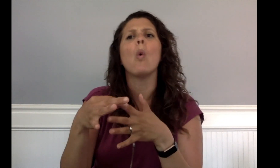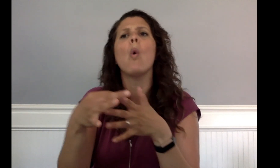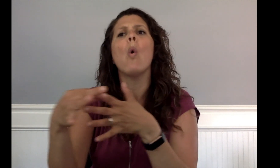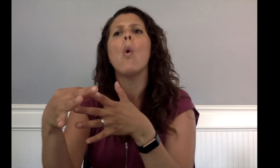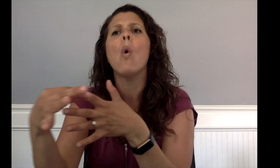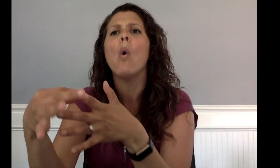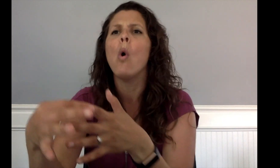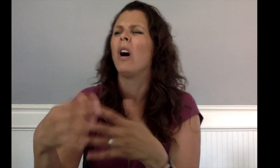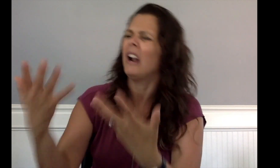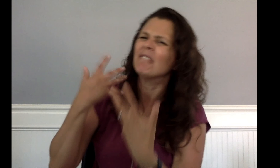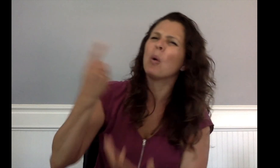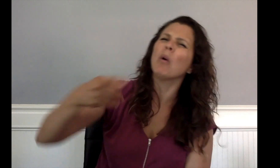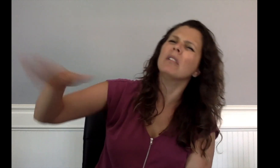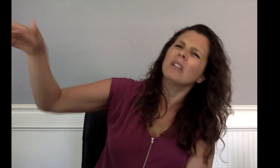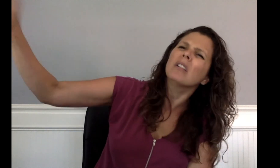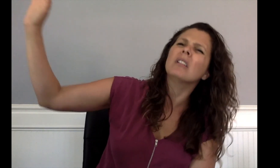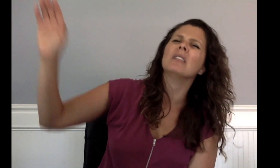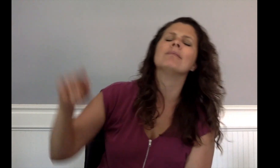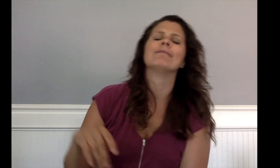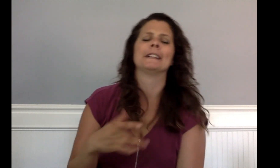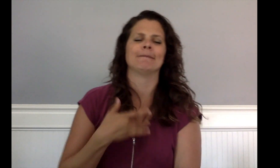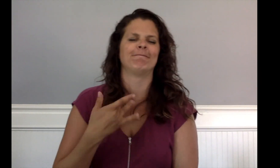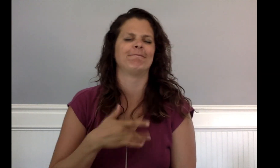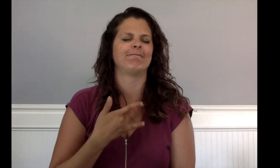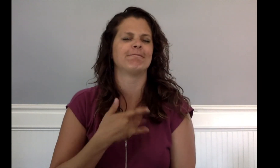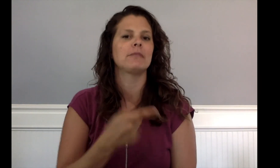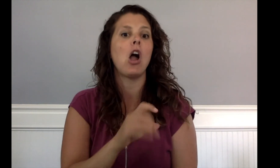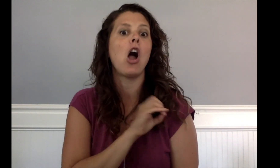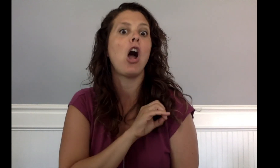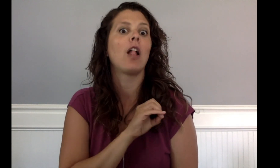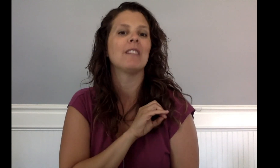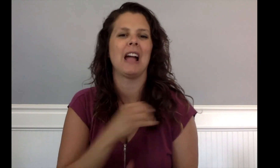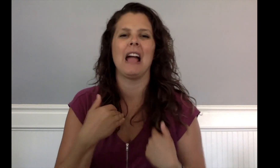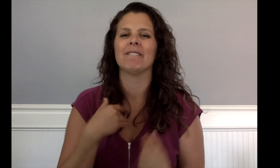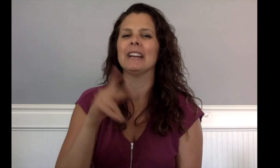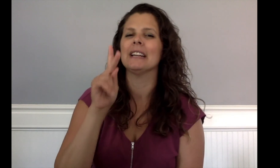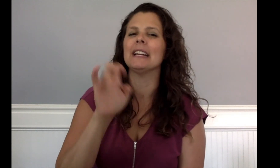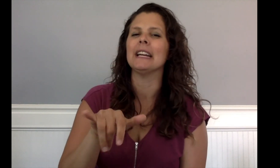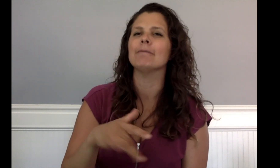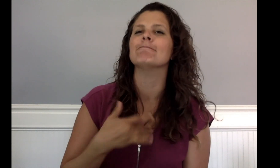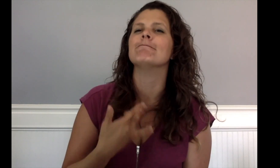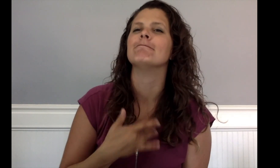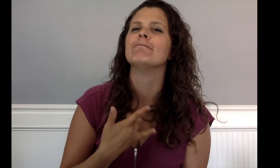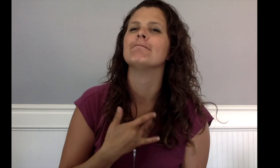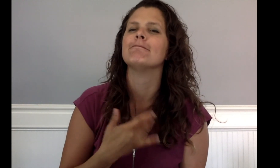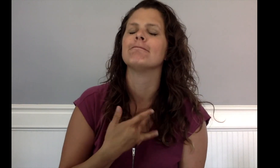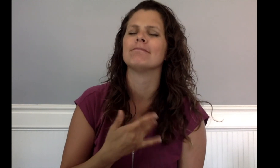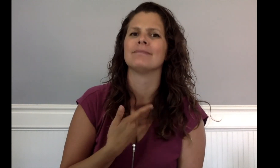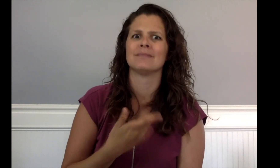you a tour and to leave us alone! Oliver must have the key."